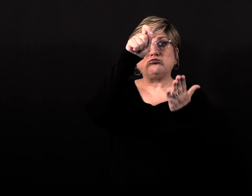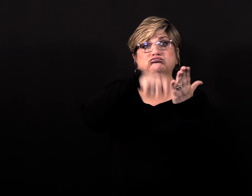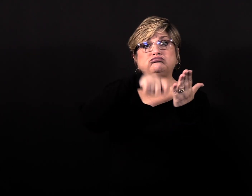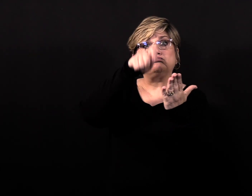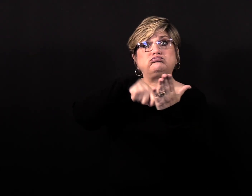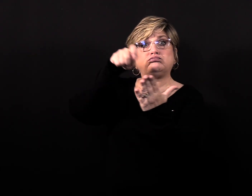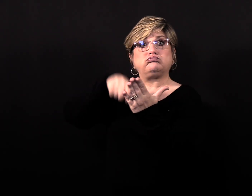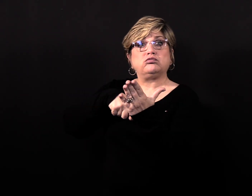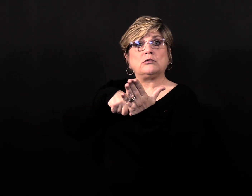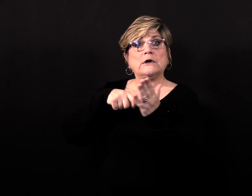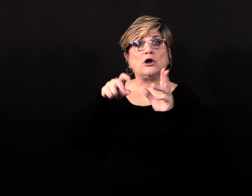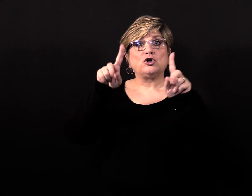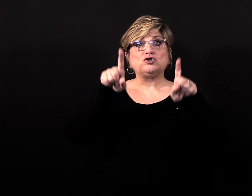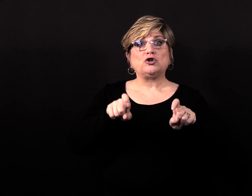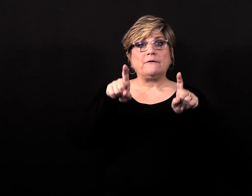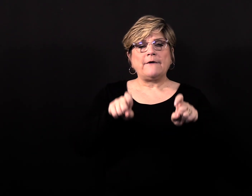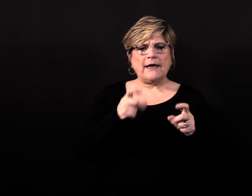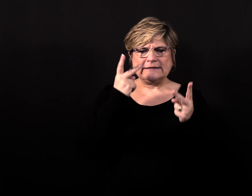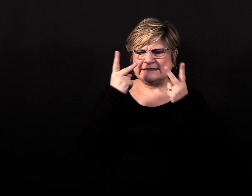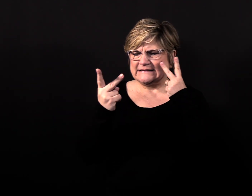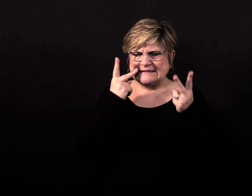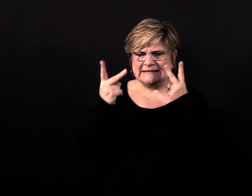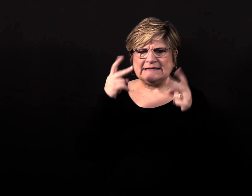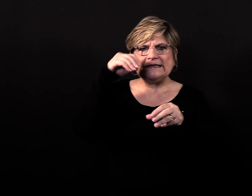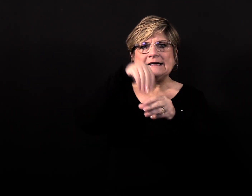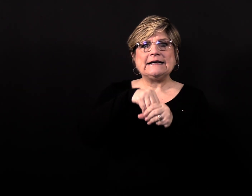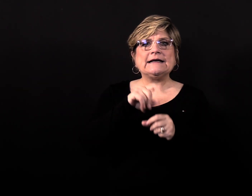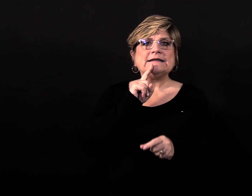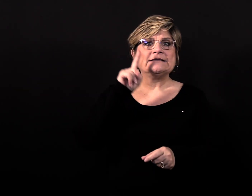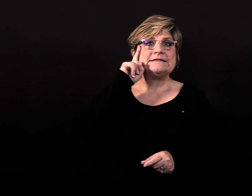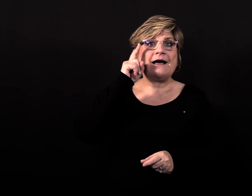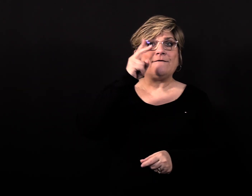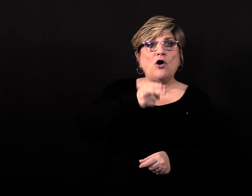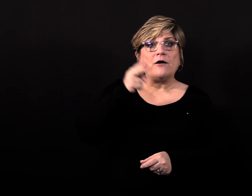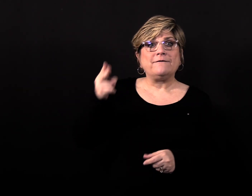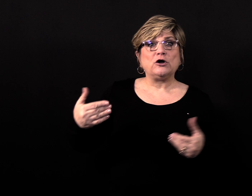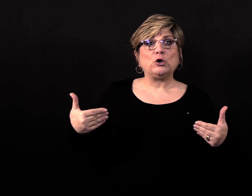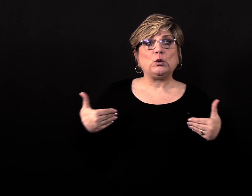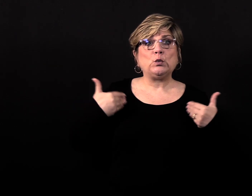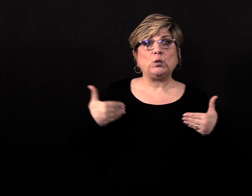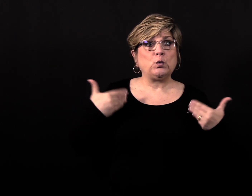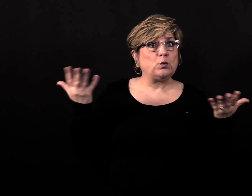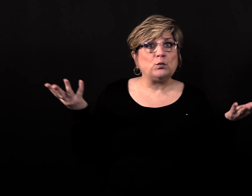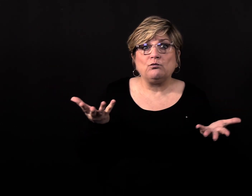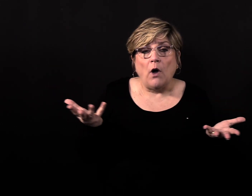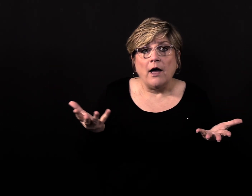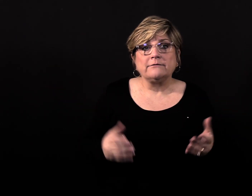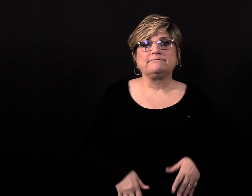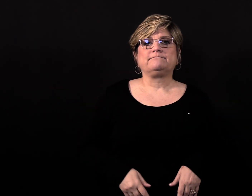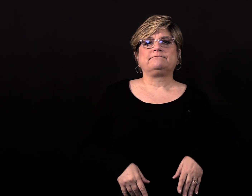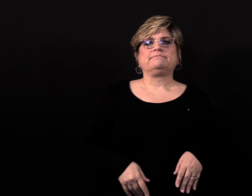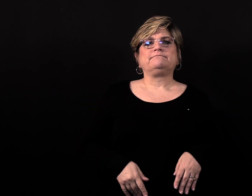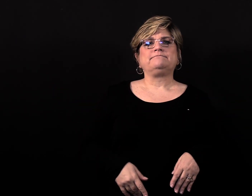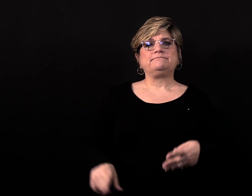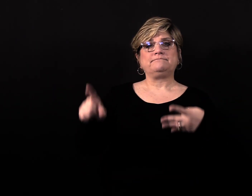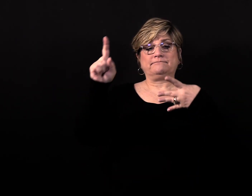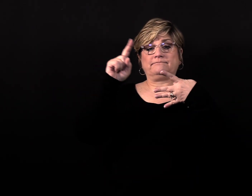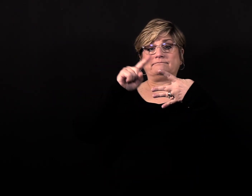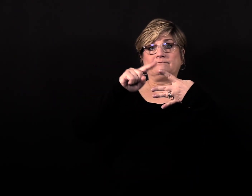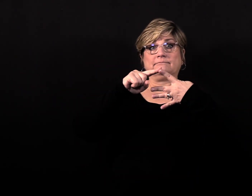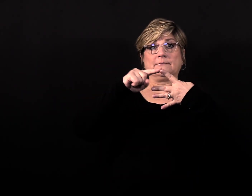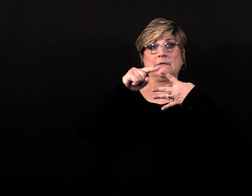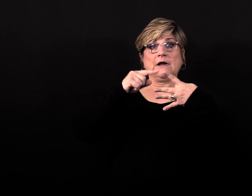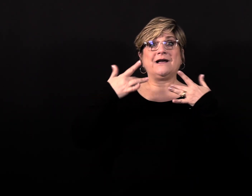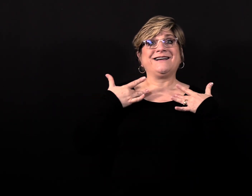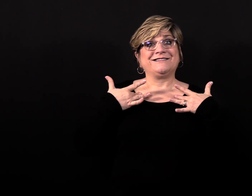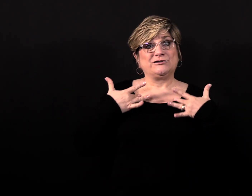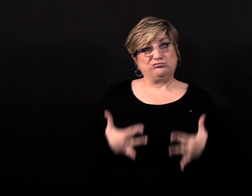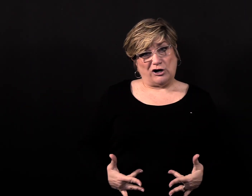the survey are seeing in our DHH youth are 1. Depression,